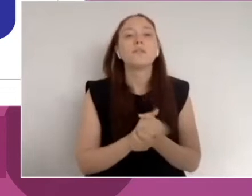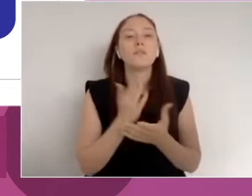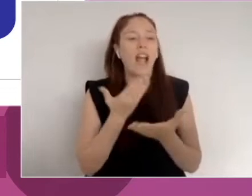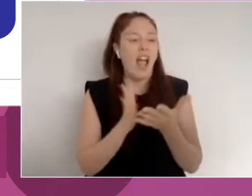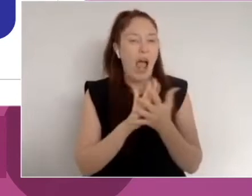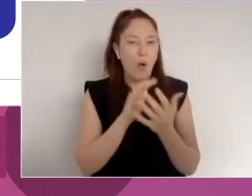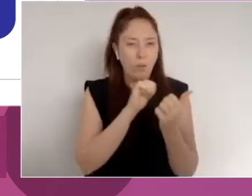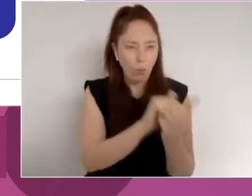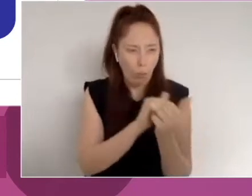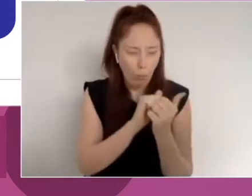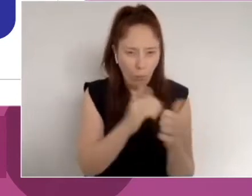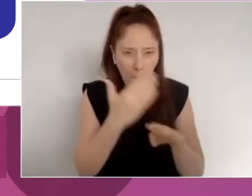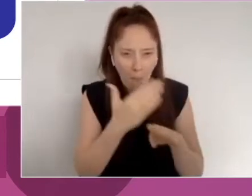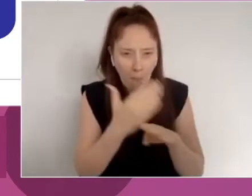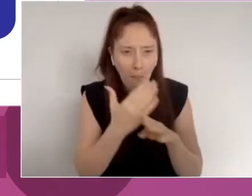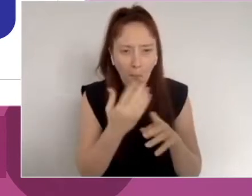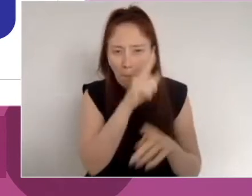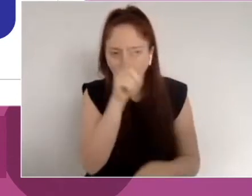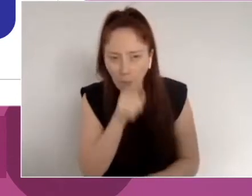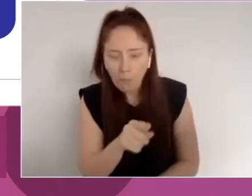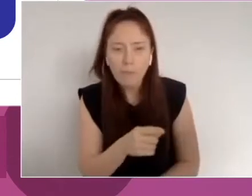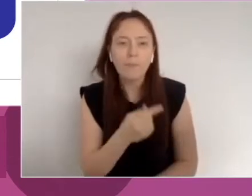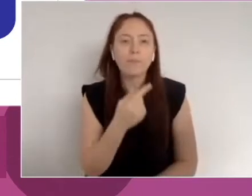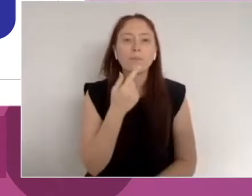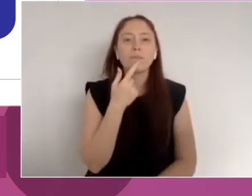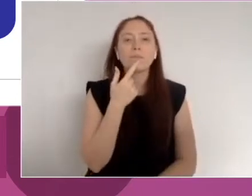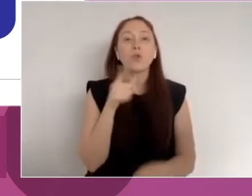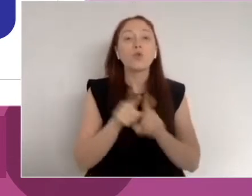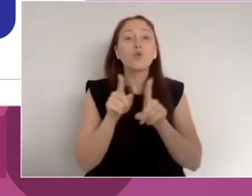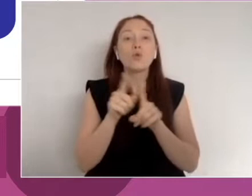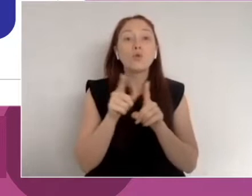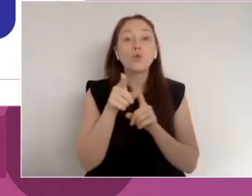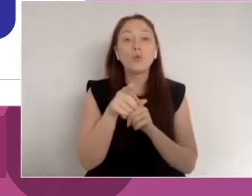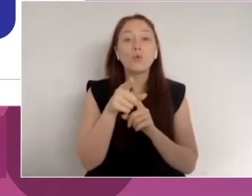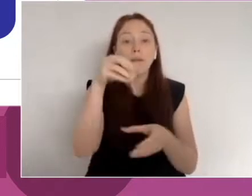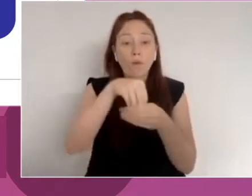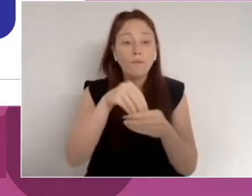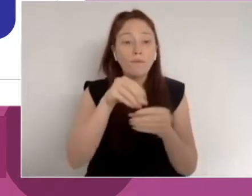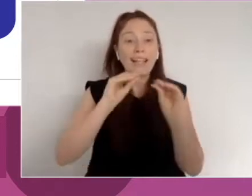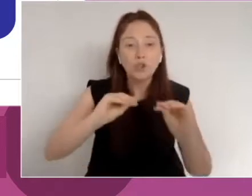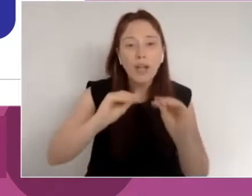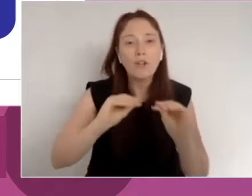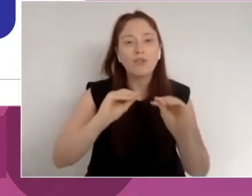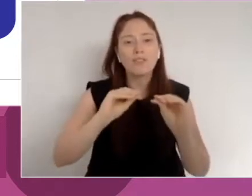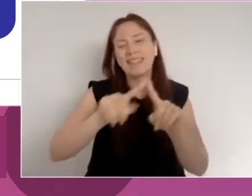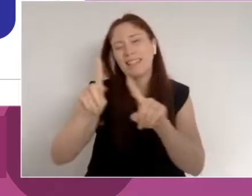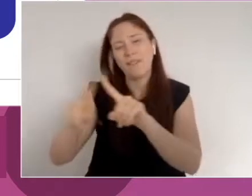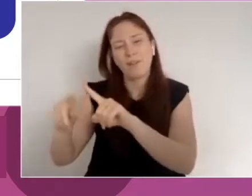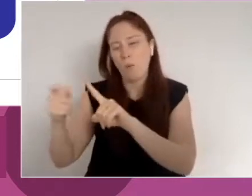That sits across education, it sits across all sorts of different portfolios - not just health.